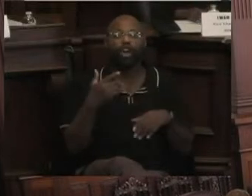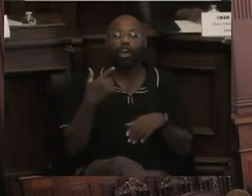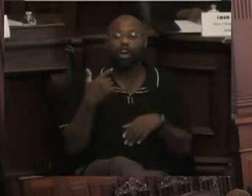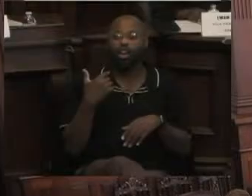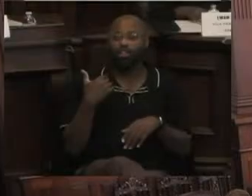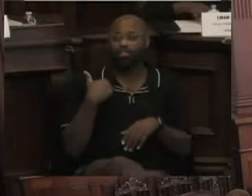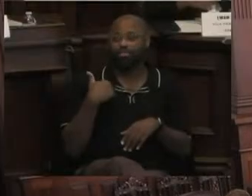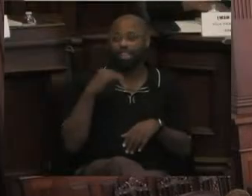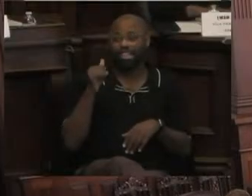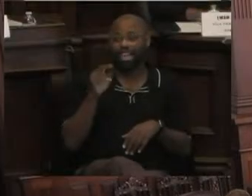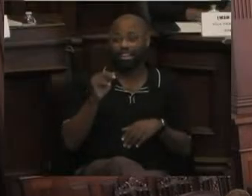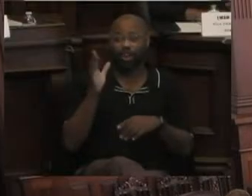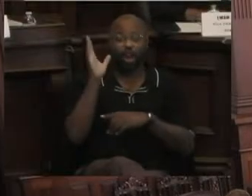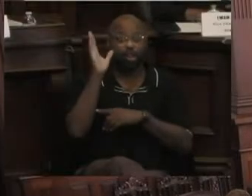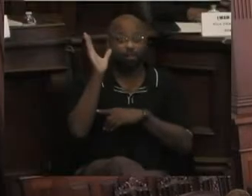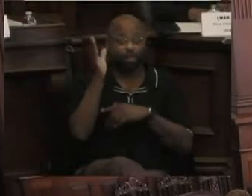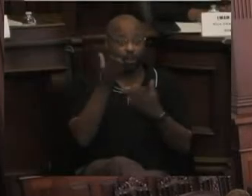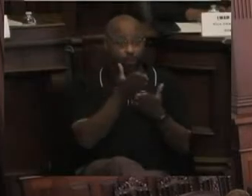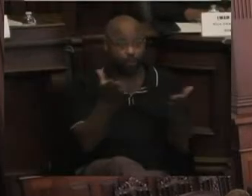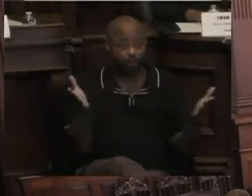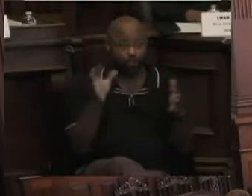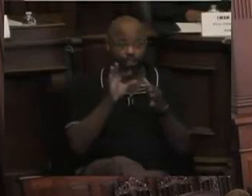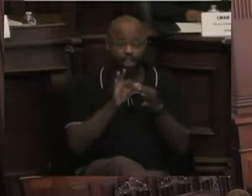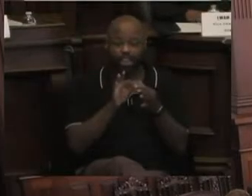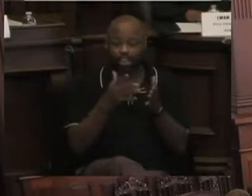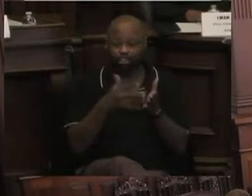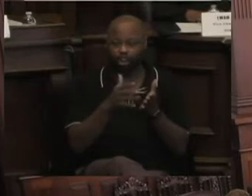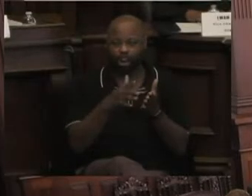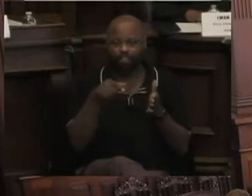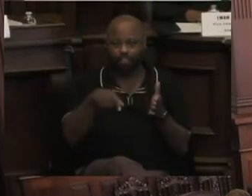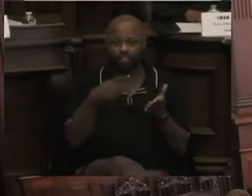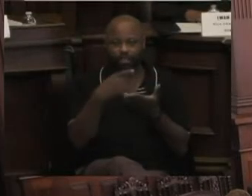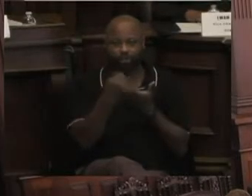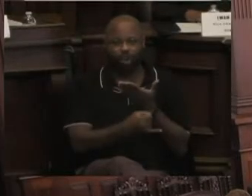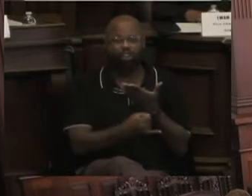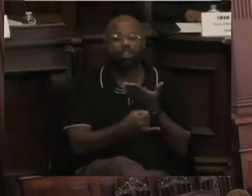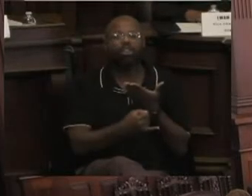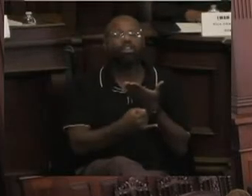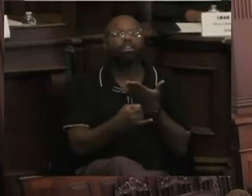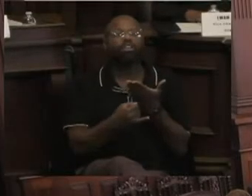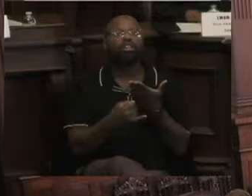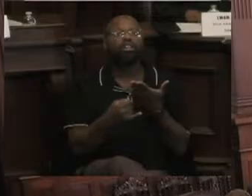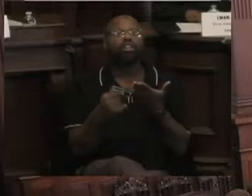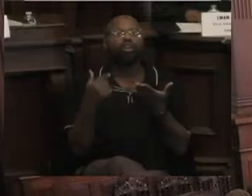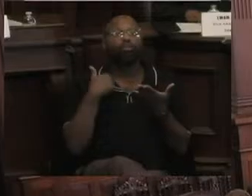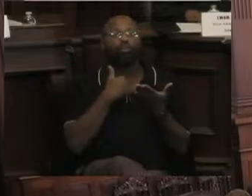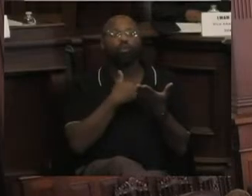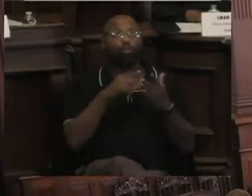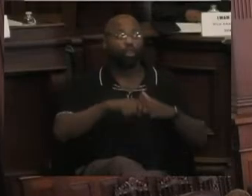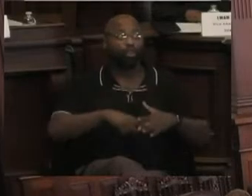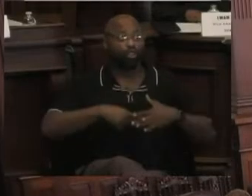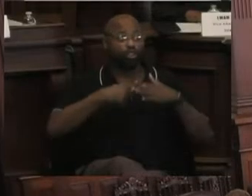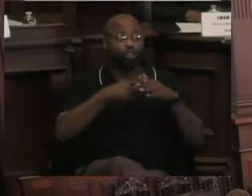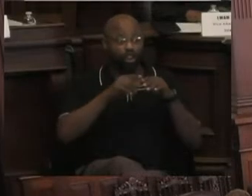end of the proposal for change process. So in January I